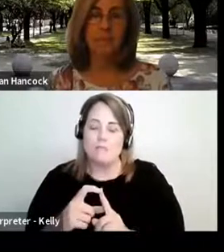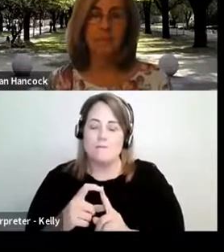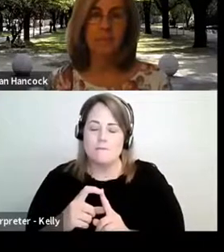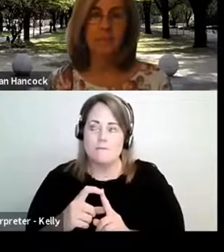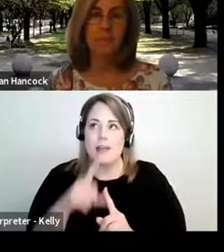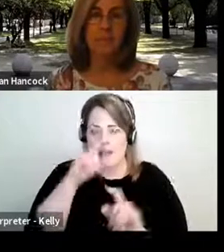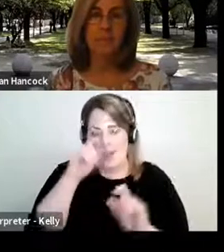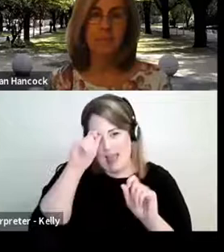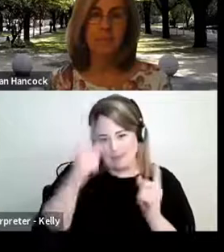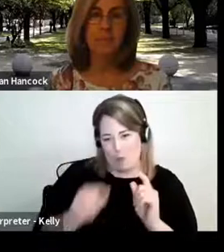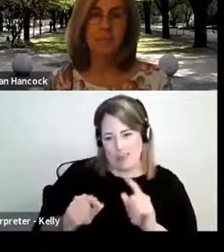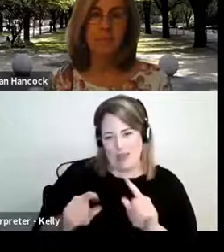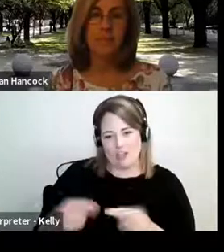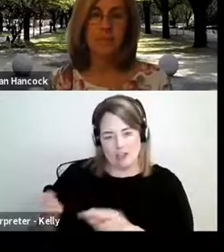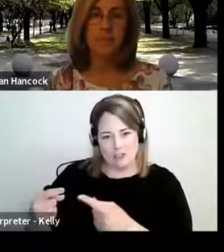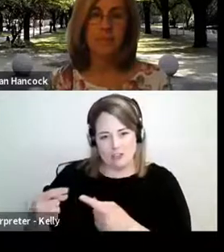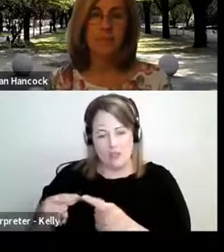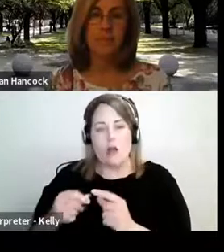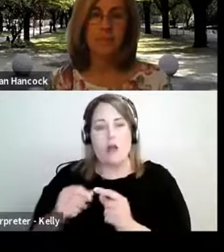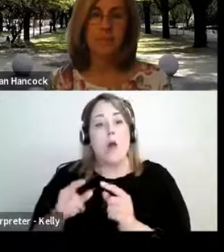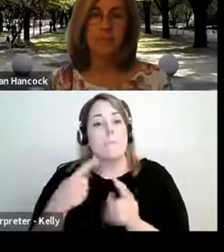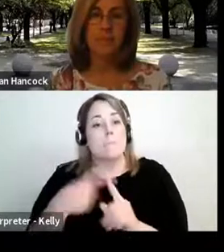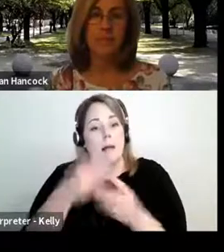undergrads have. We don’t only have undergrads, by the way, we do have some Masters students.